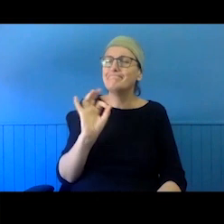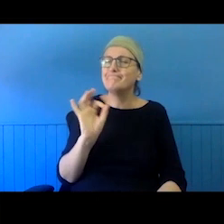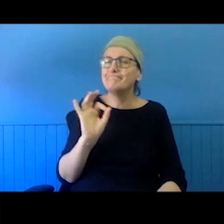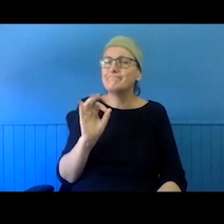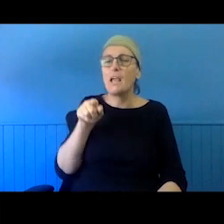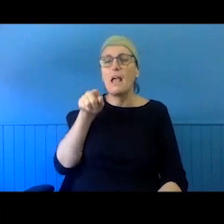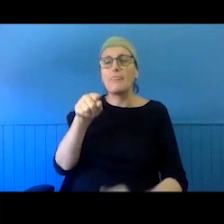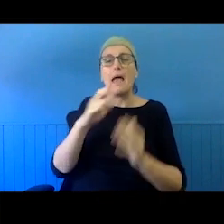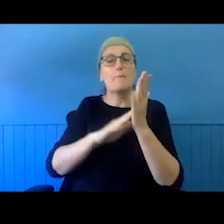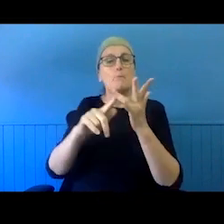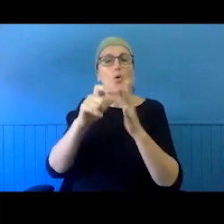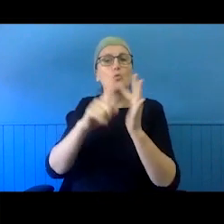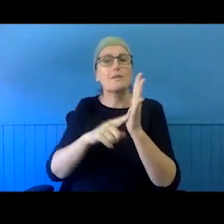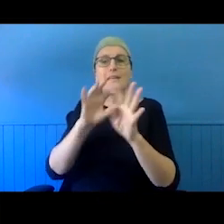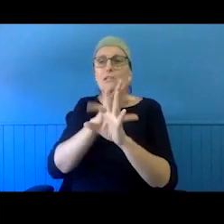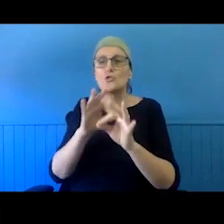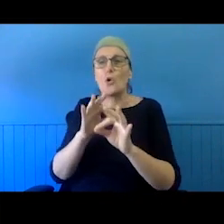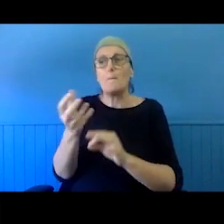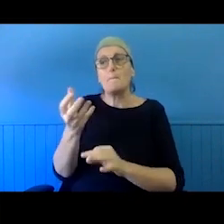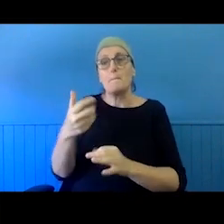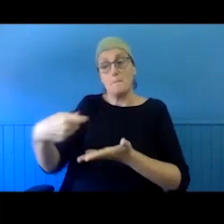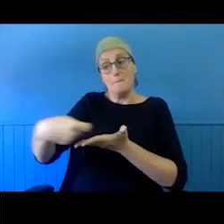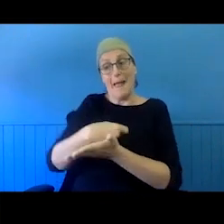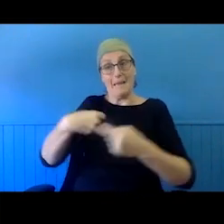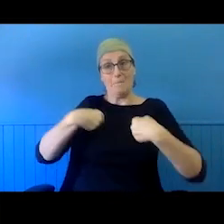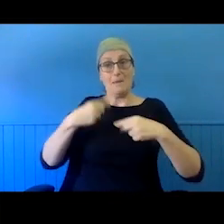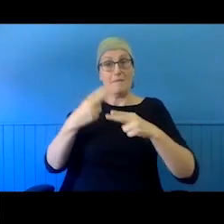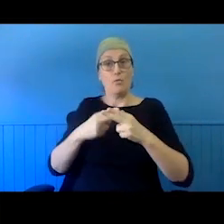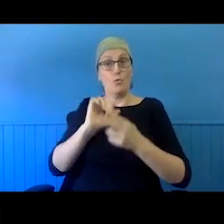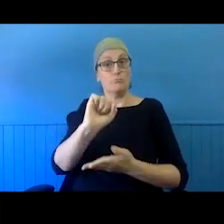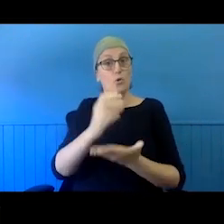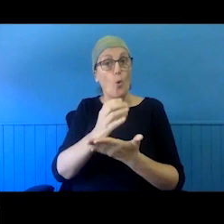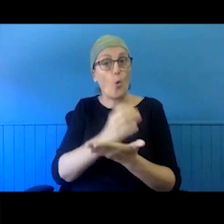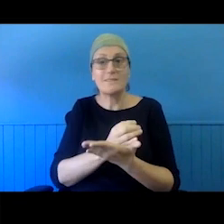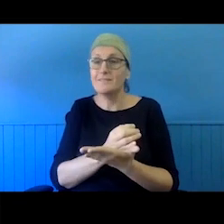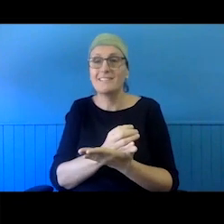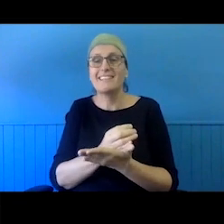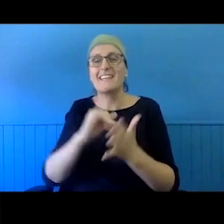viewed by a paying subscriber, you will get a percentage of your views,